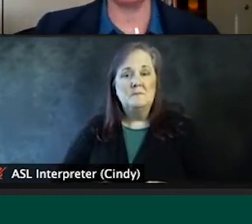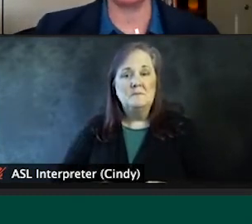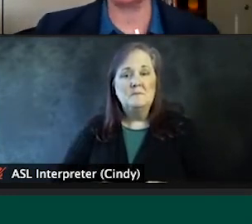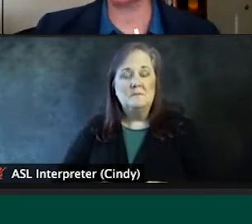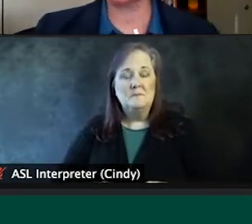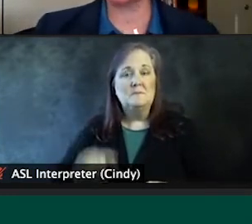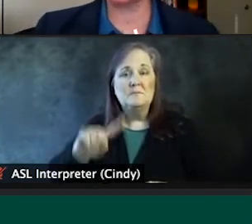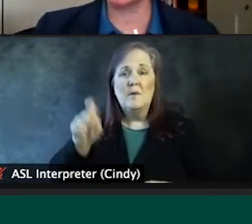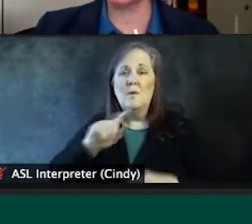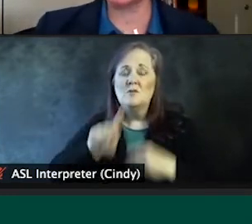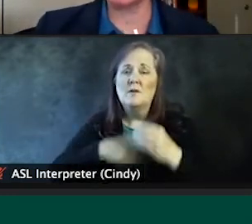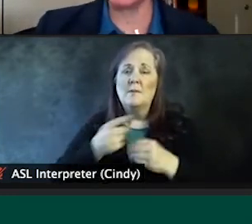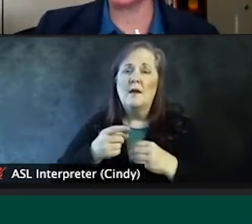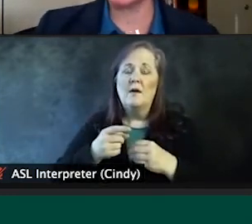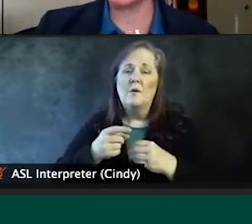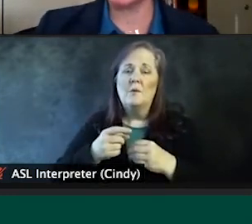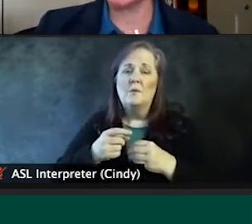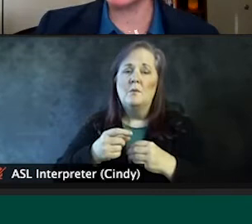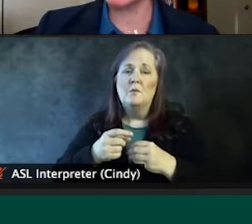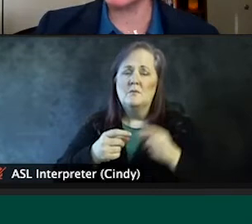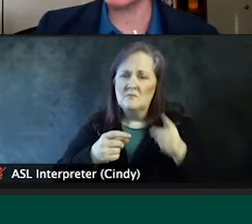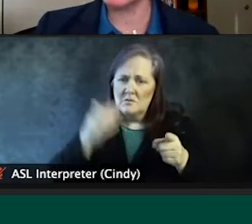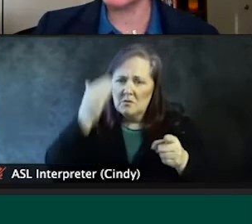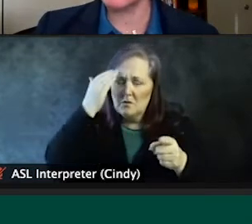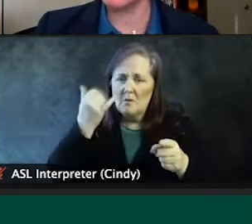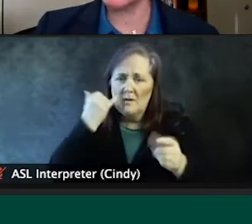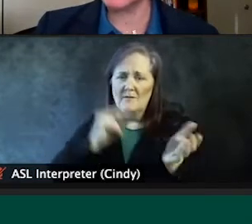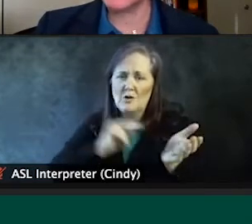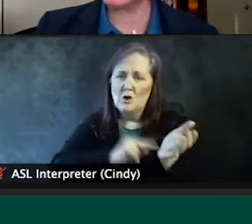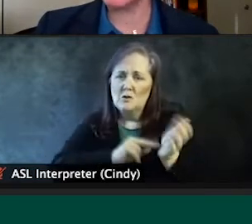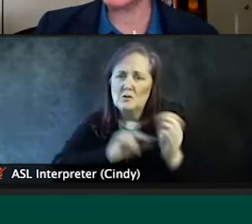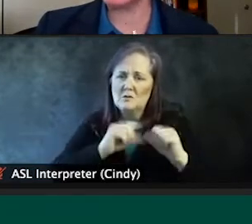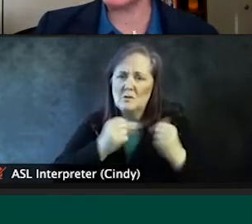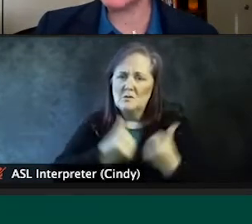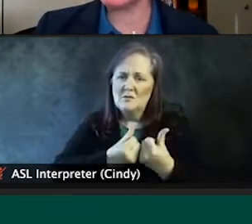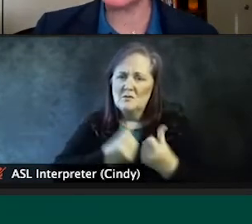if the Nurses Association -- why the Nurses Association is opposed to it? And I don't know the answer to that one.